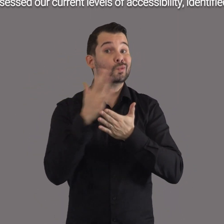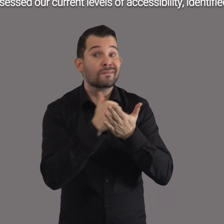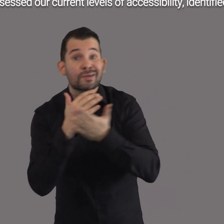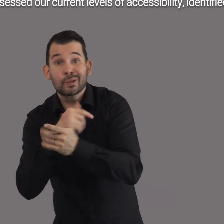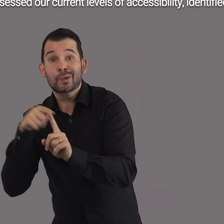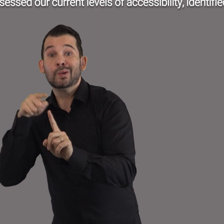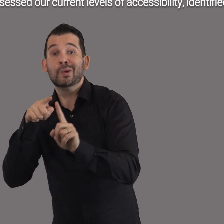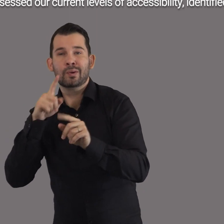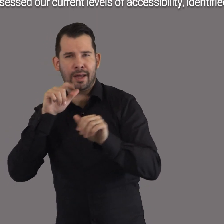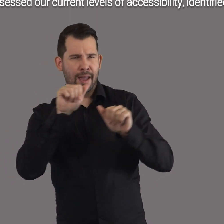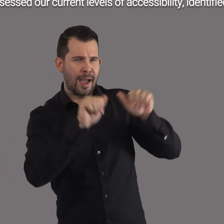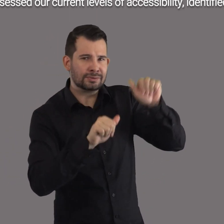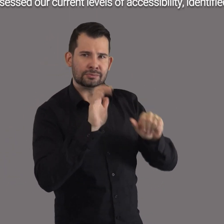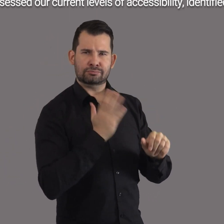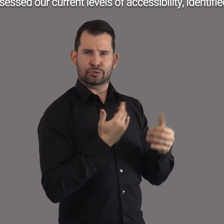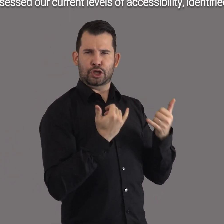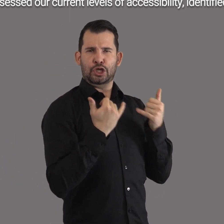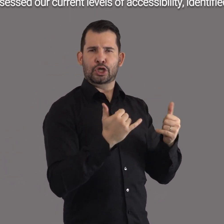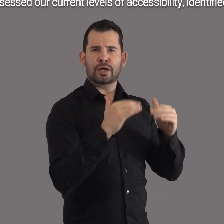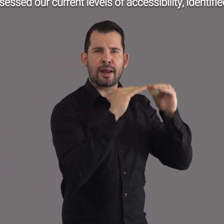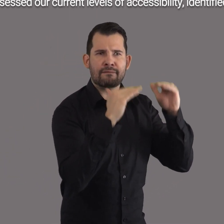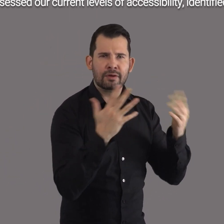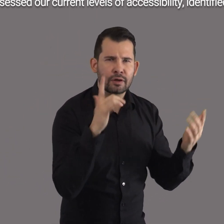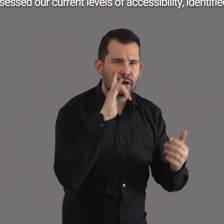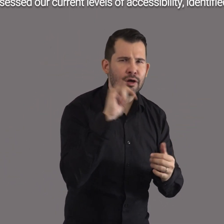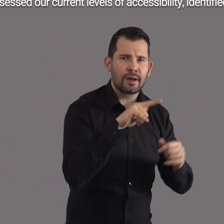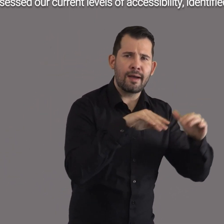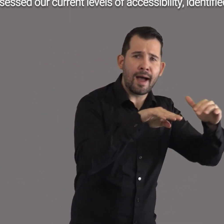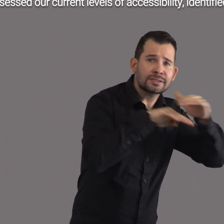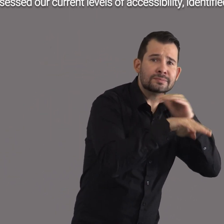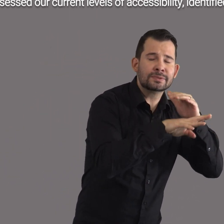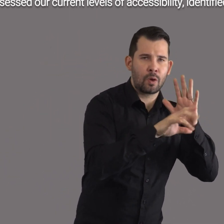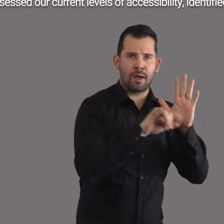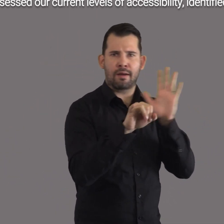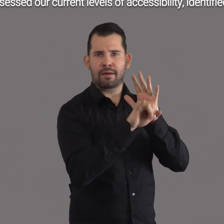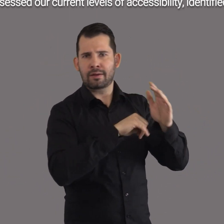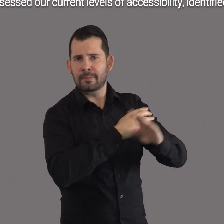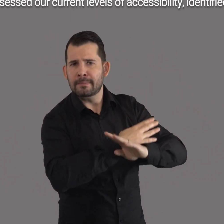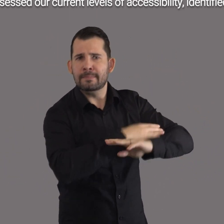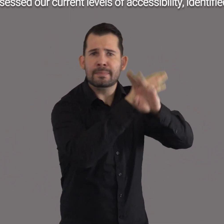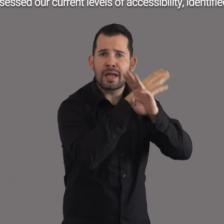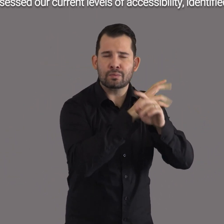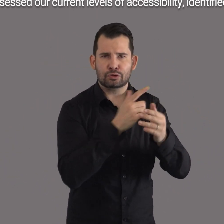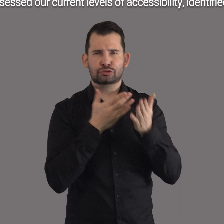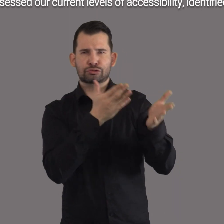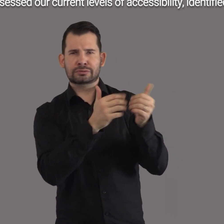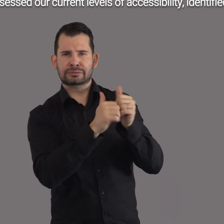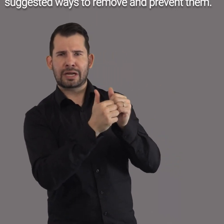Each review assessed our current levels of accessibility, identified barriers and